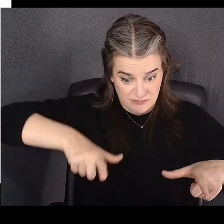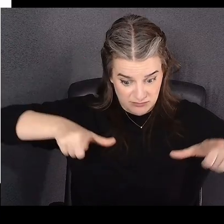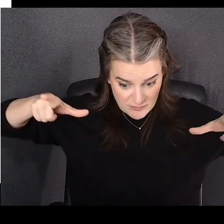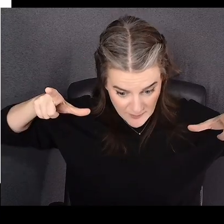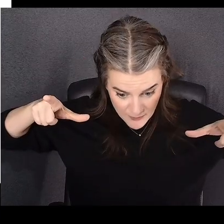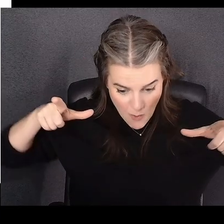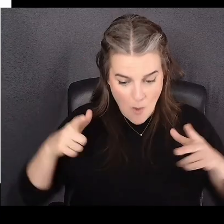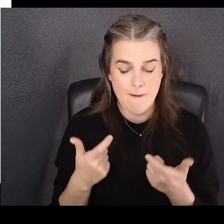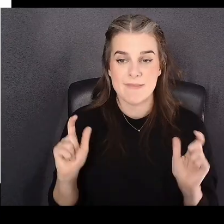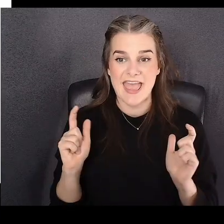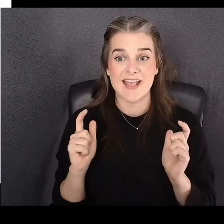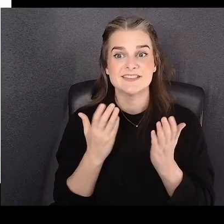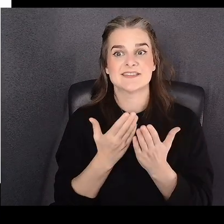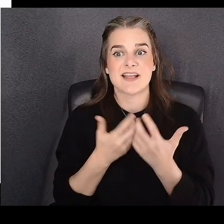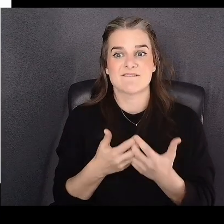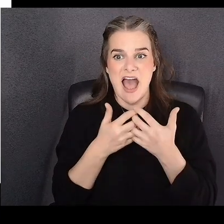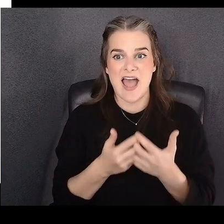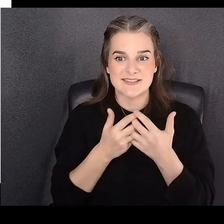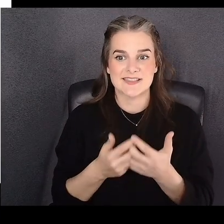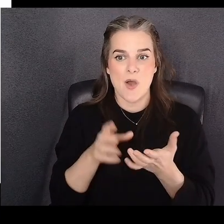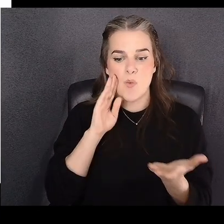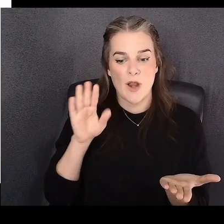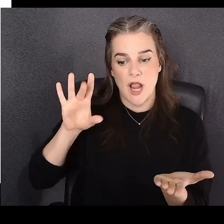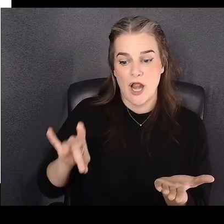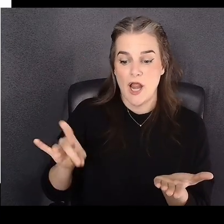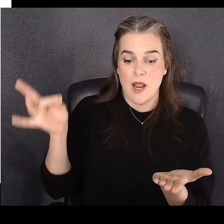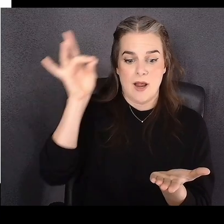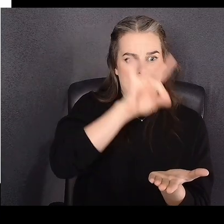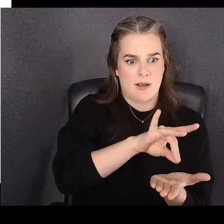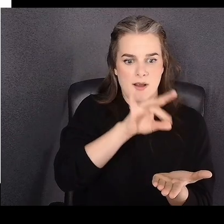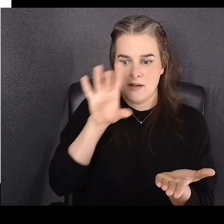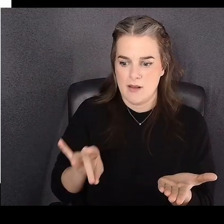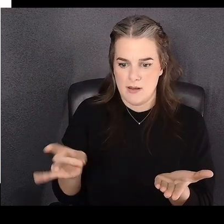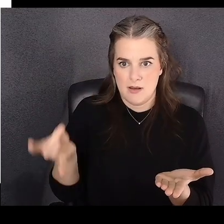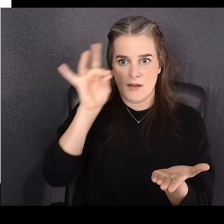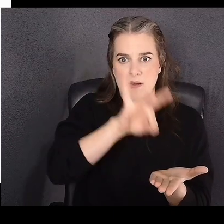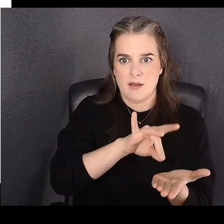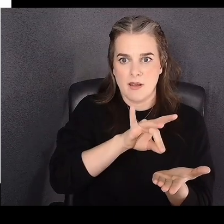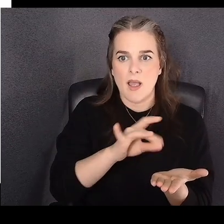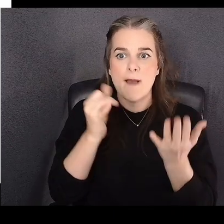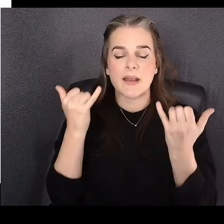the page and turn it over. And I mean, there are folks that still use ancient equipment